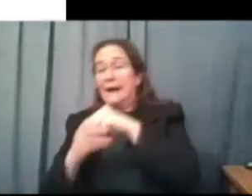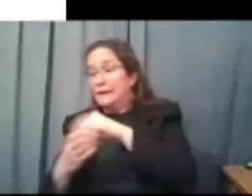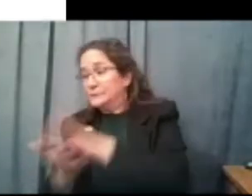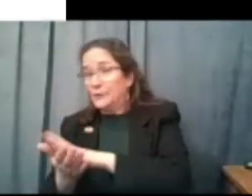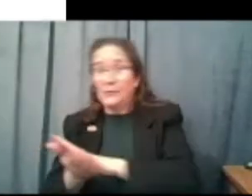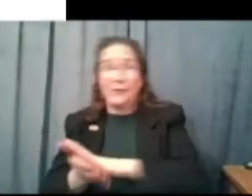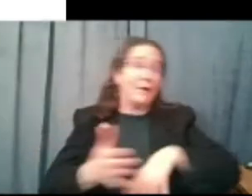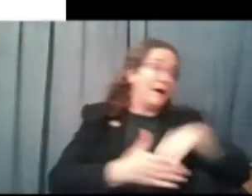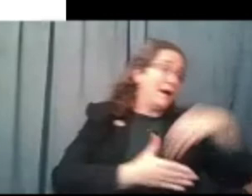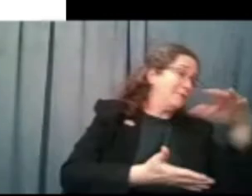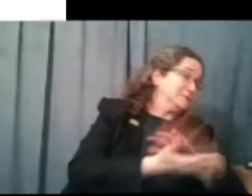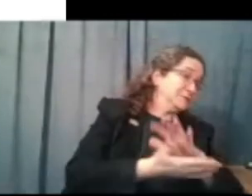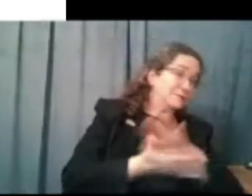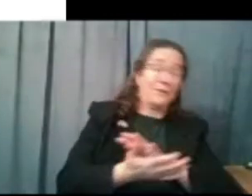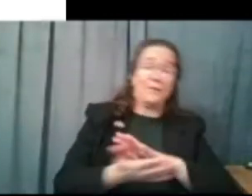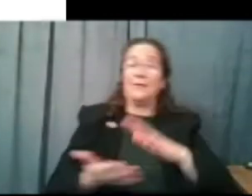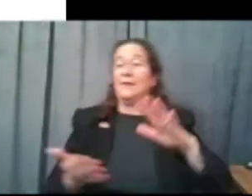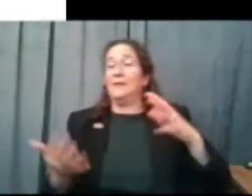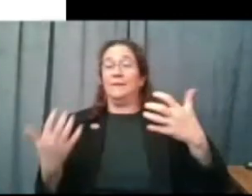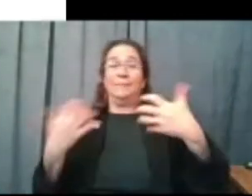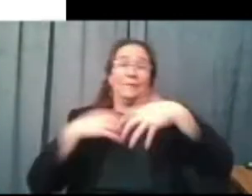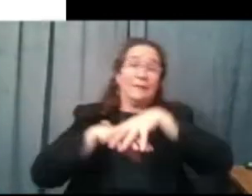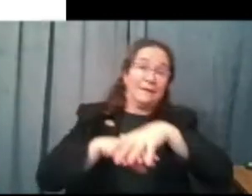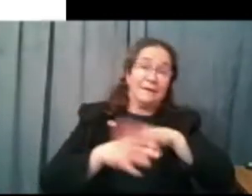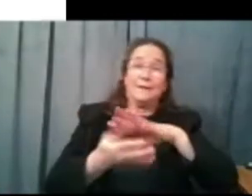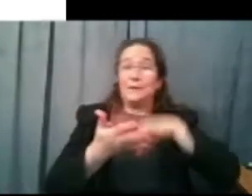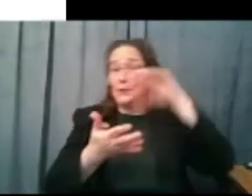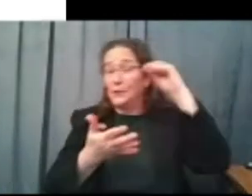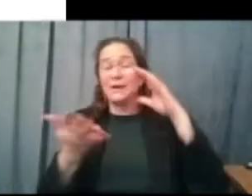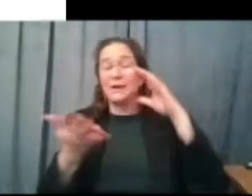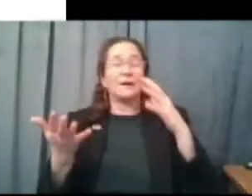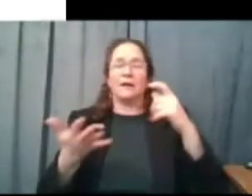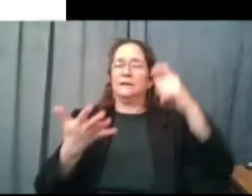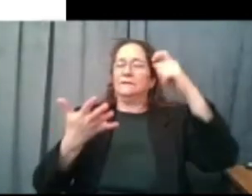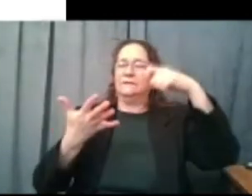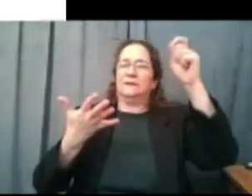in blended learning, checklist of their requirements,